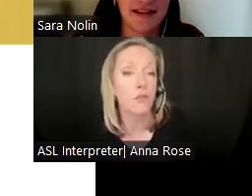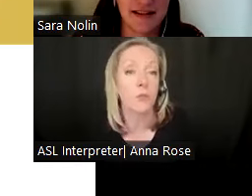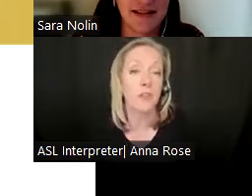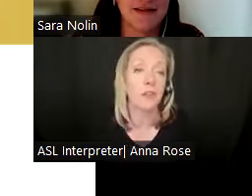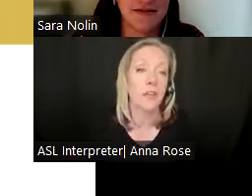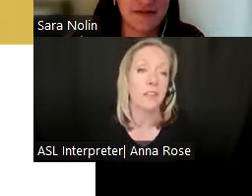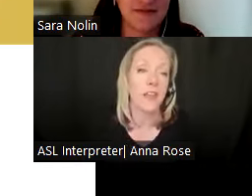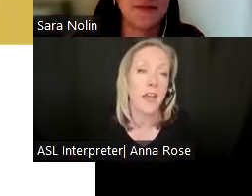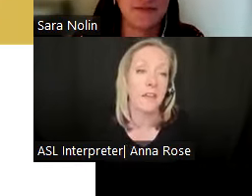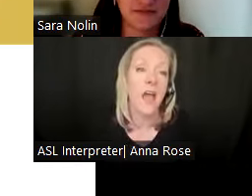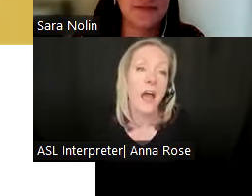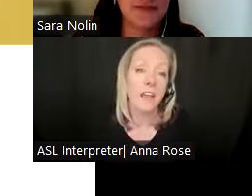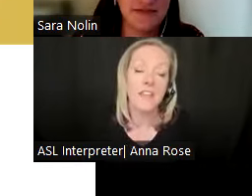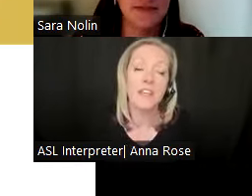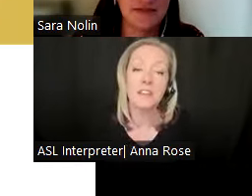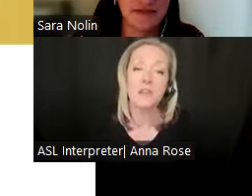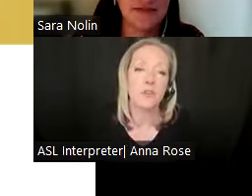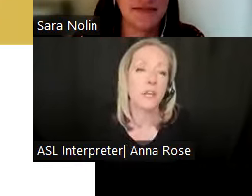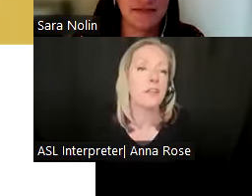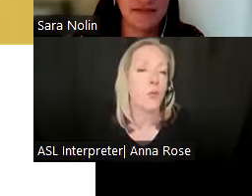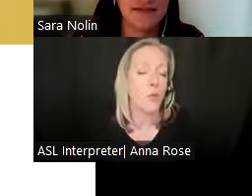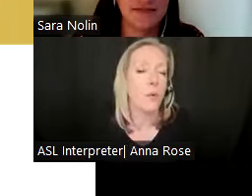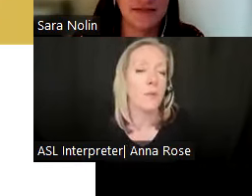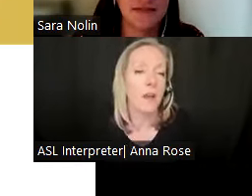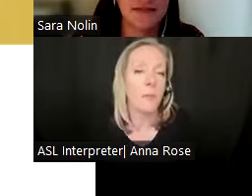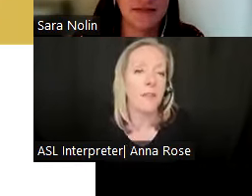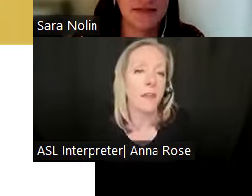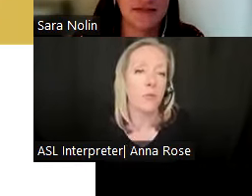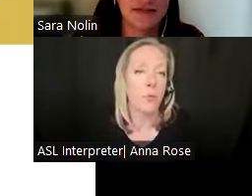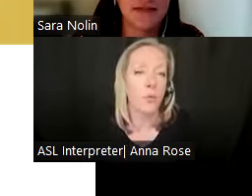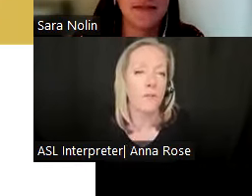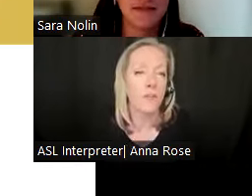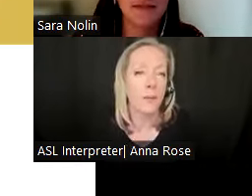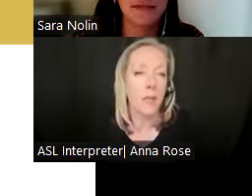restroom?” or things like that. I think it does it creates that warm environment and that rapport for